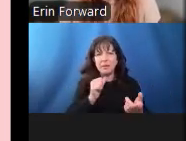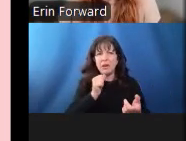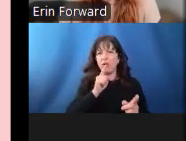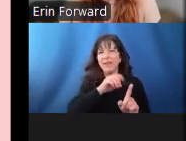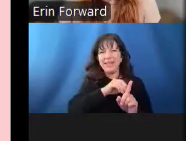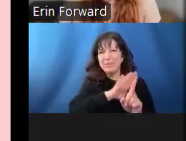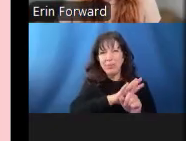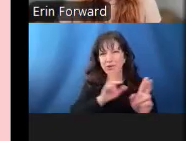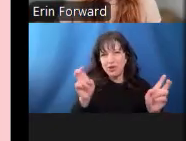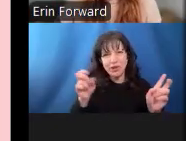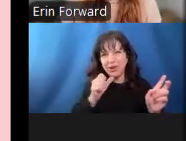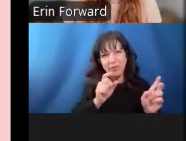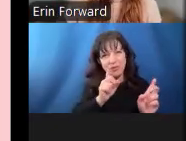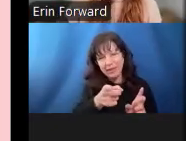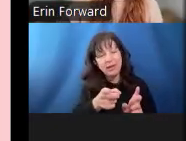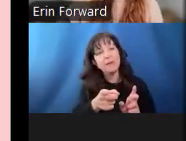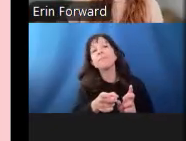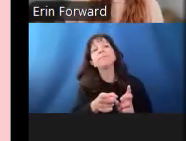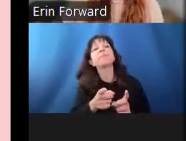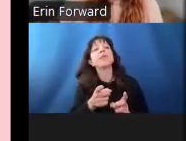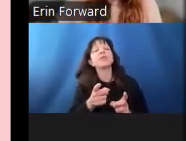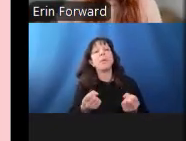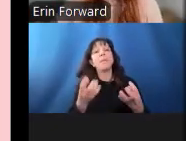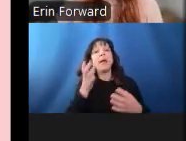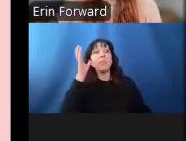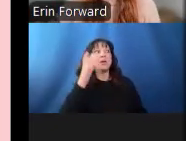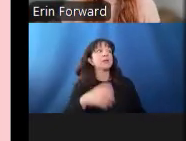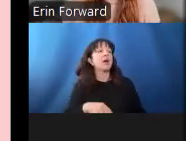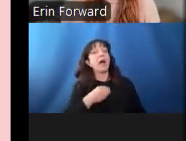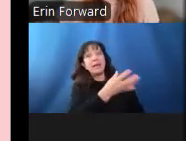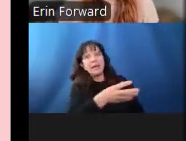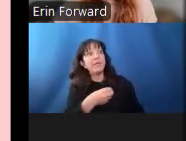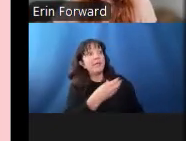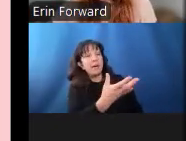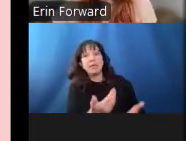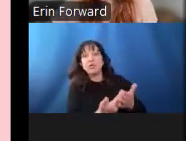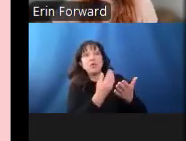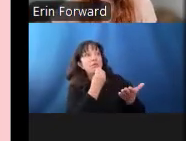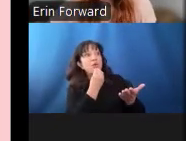opportunity. So you get a lot of parents that say, I keep putting the new food in front of them. I always put the new I'm always